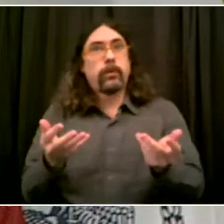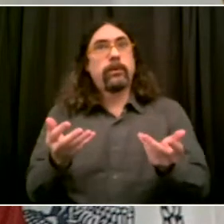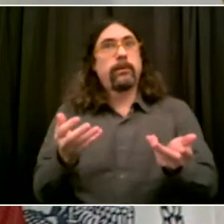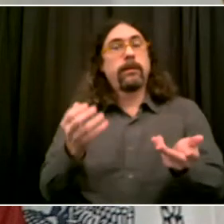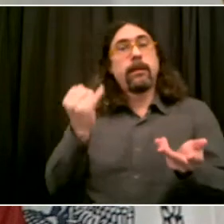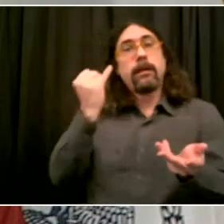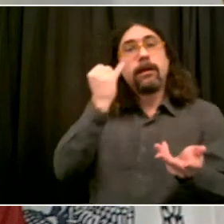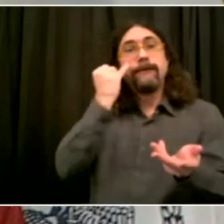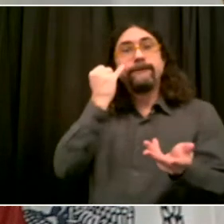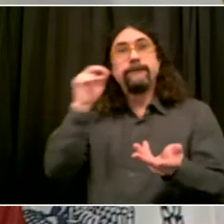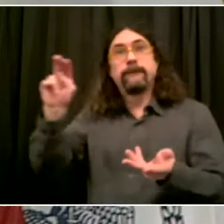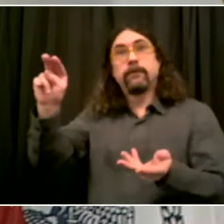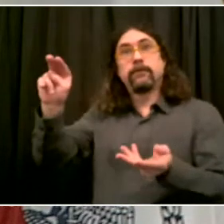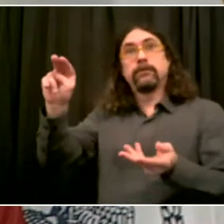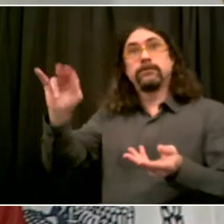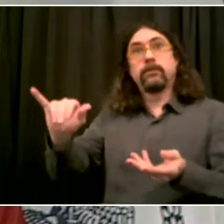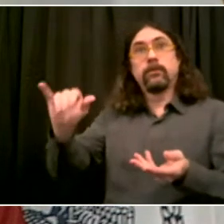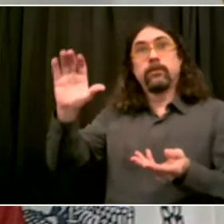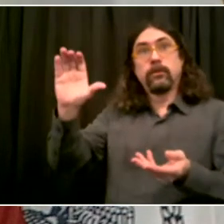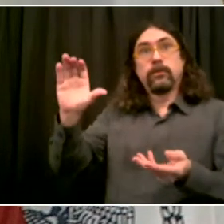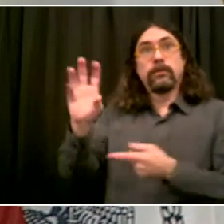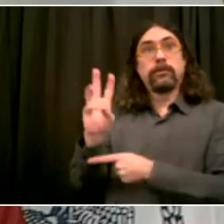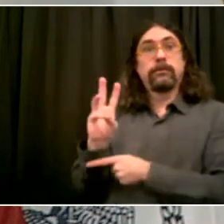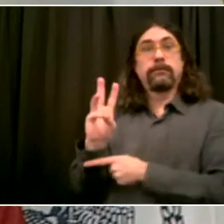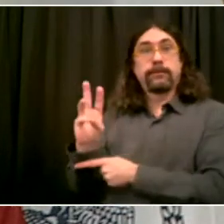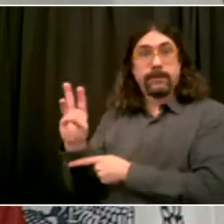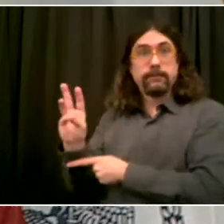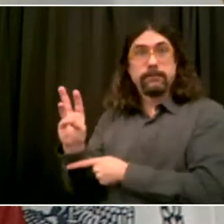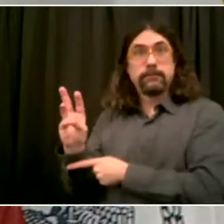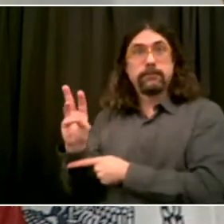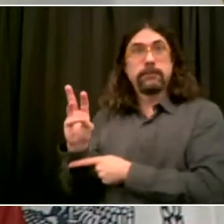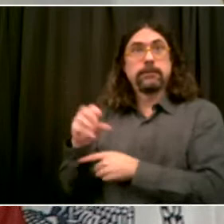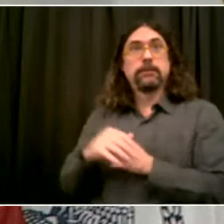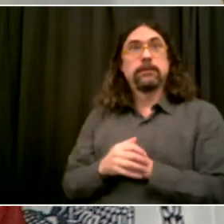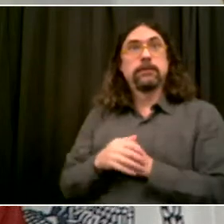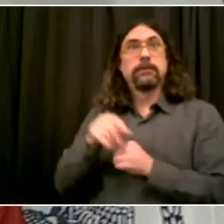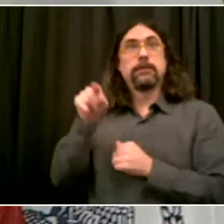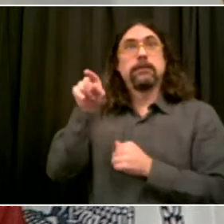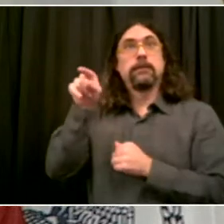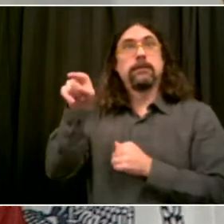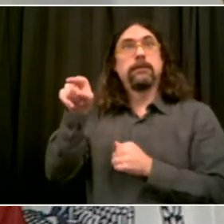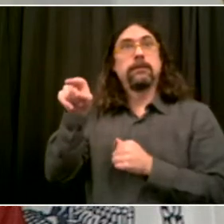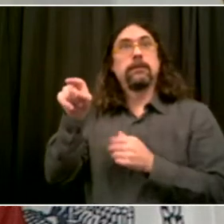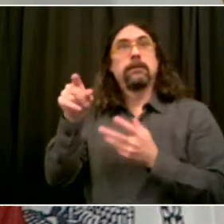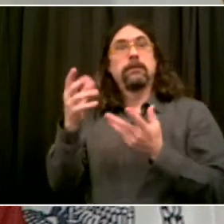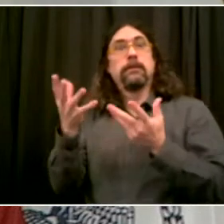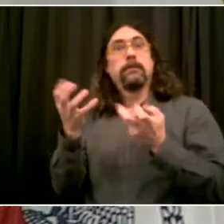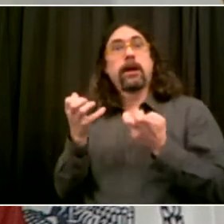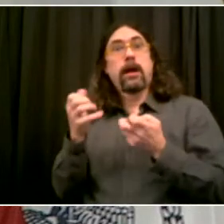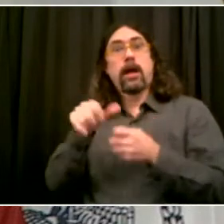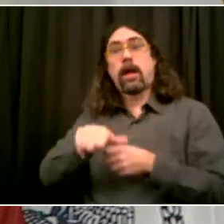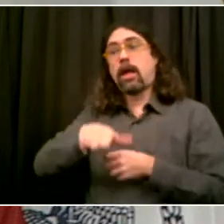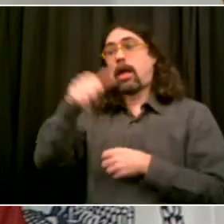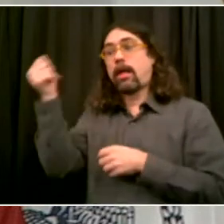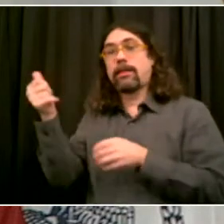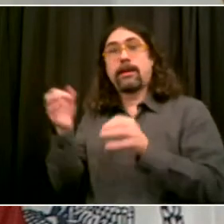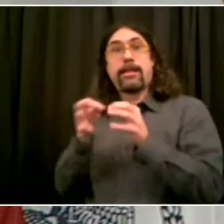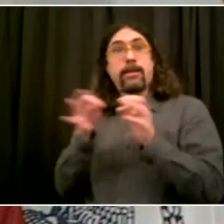APPLICATIONS. ONE WILL ALL THE